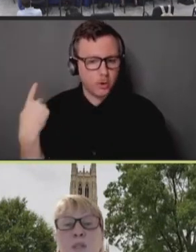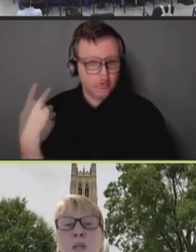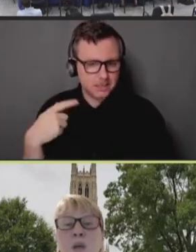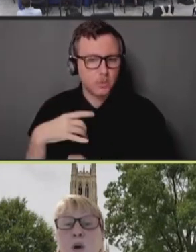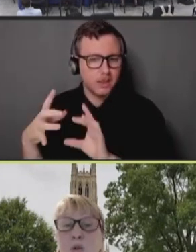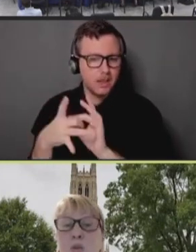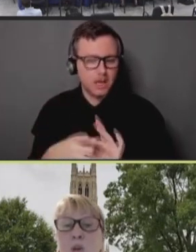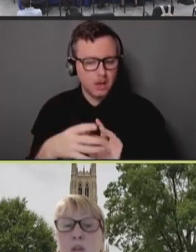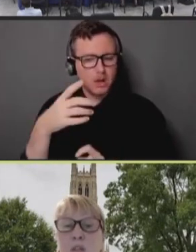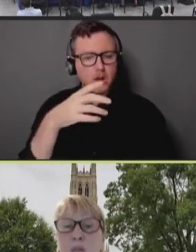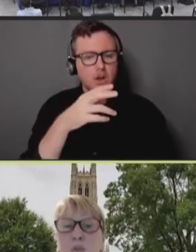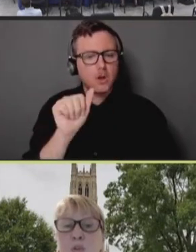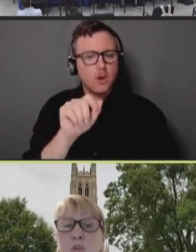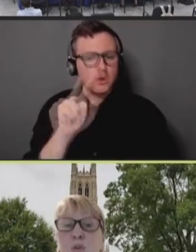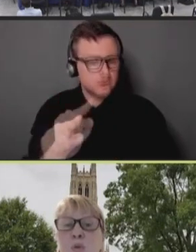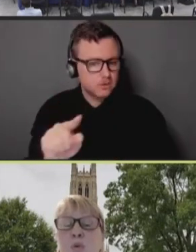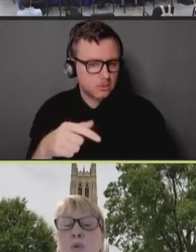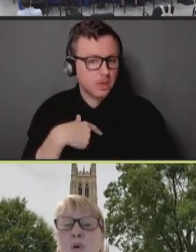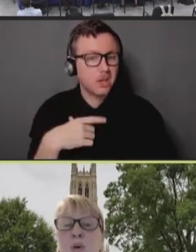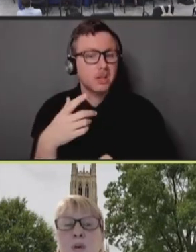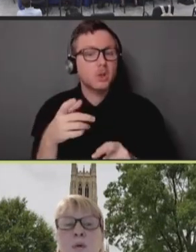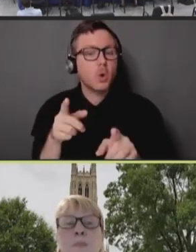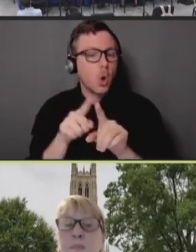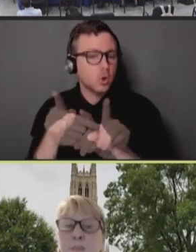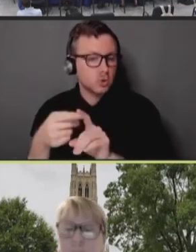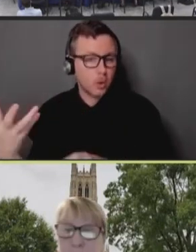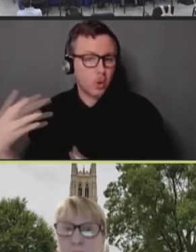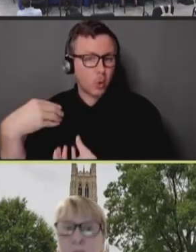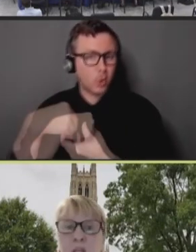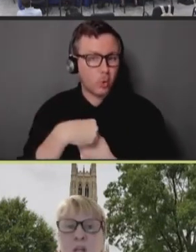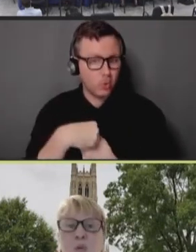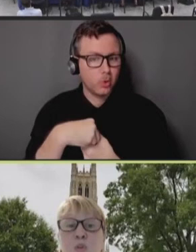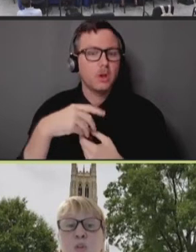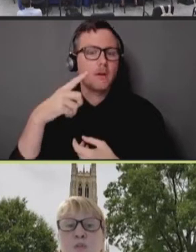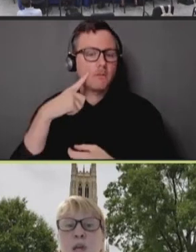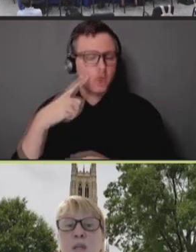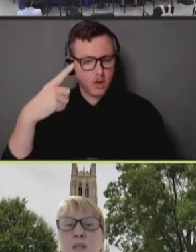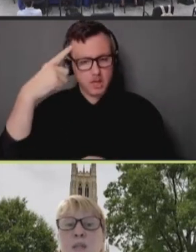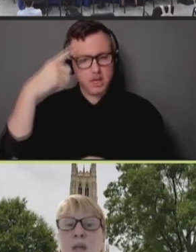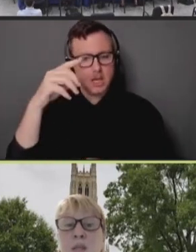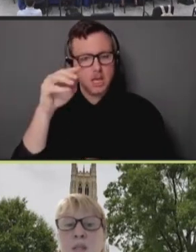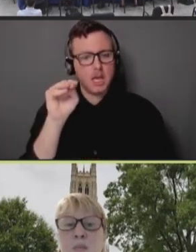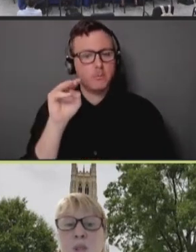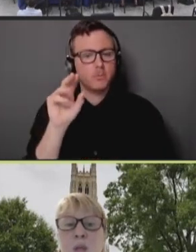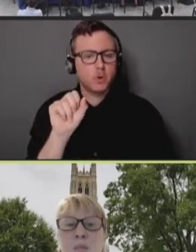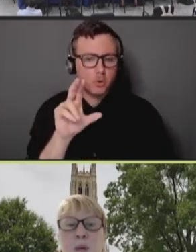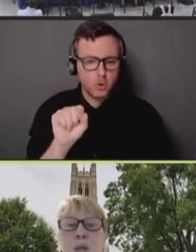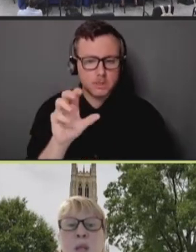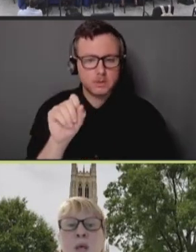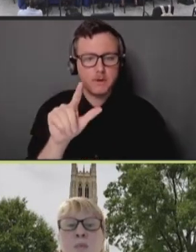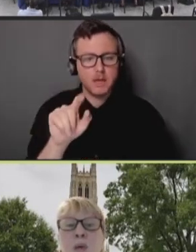Also, it contributes to decline in immune surveillance increase and blood-brain barrier